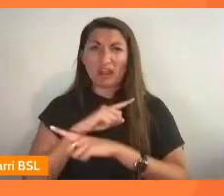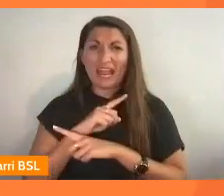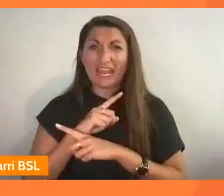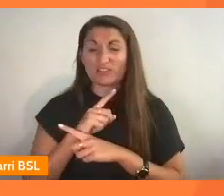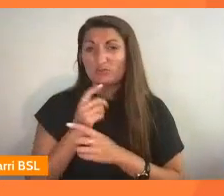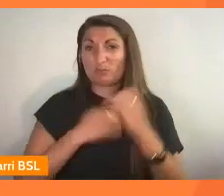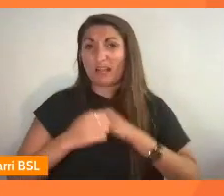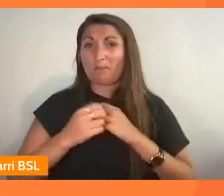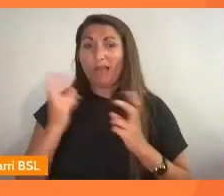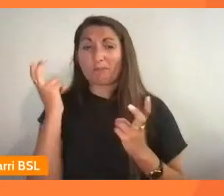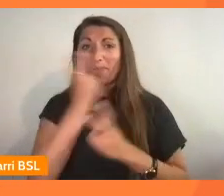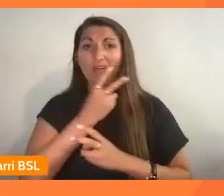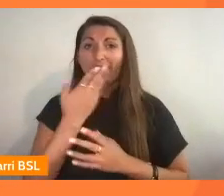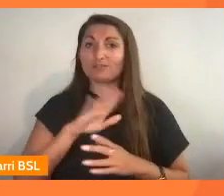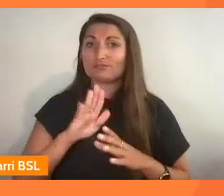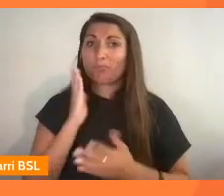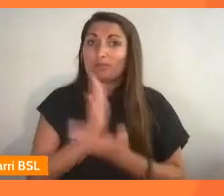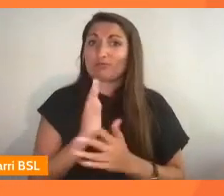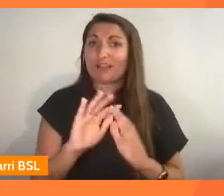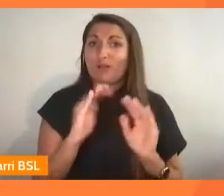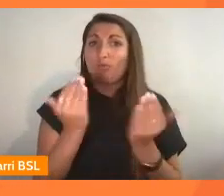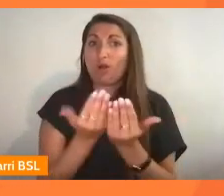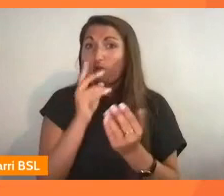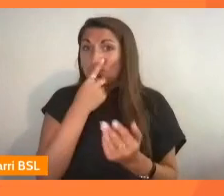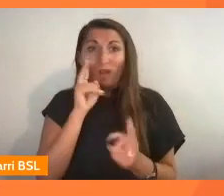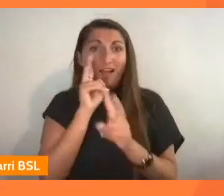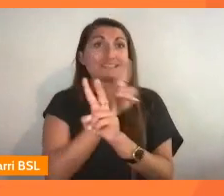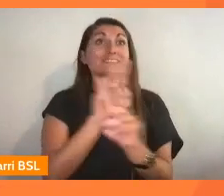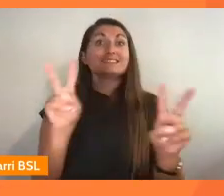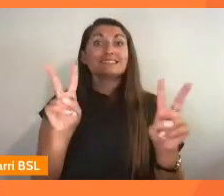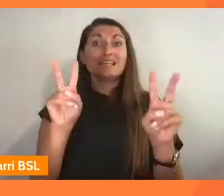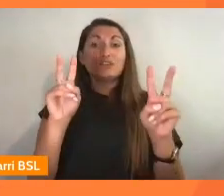blind yourself to the real world. So what I thought was really amazing about this project is